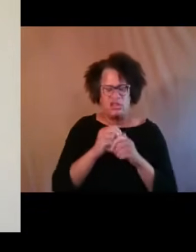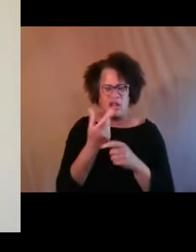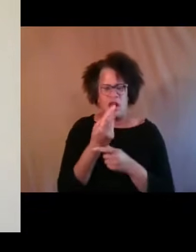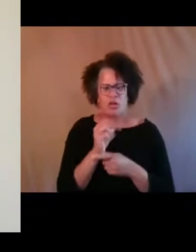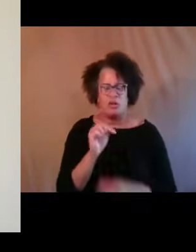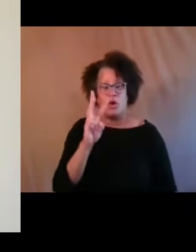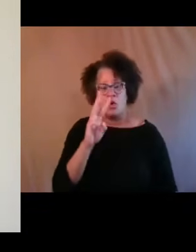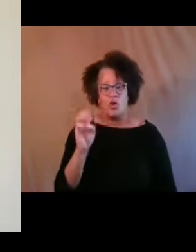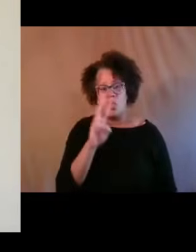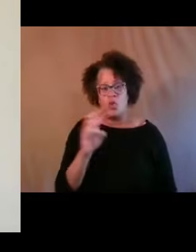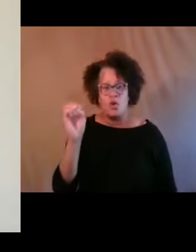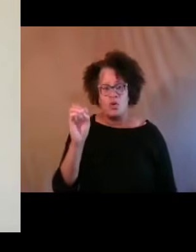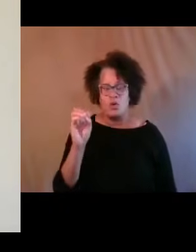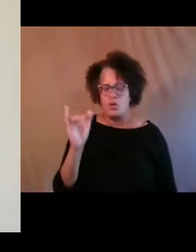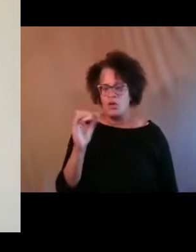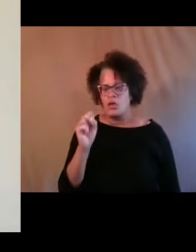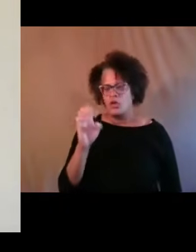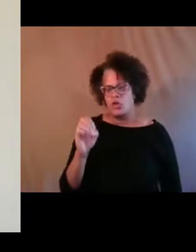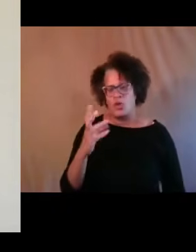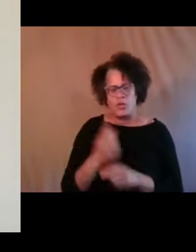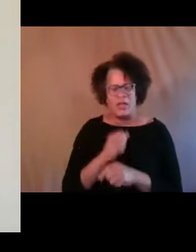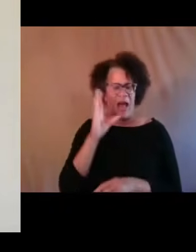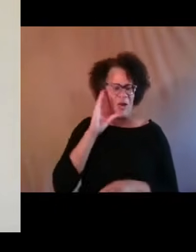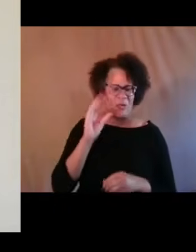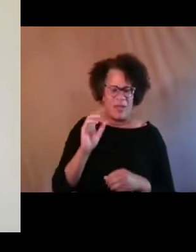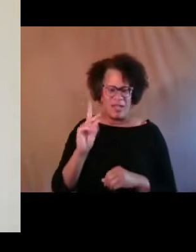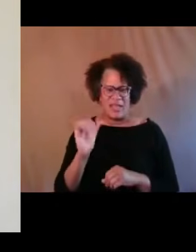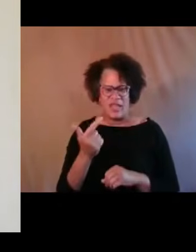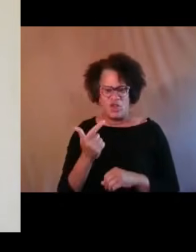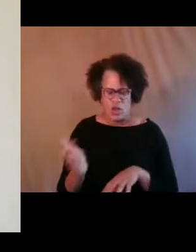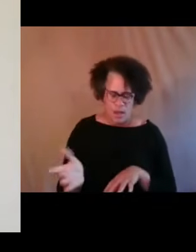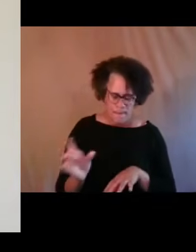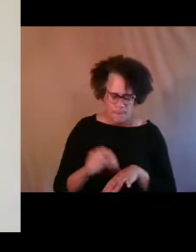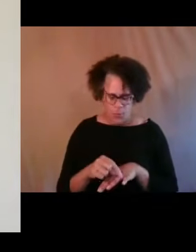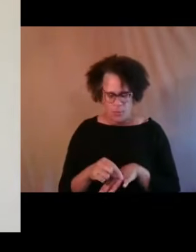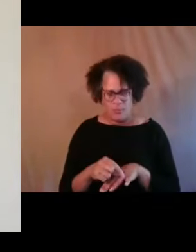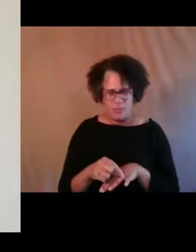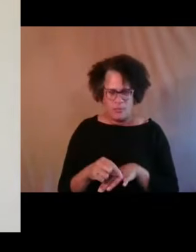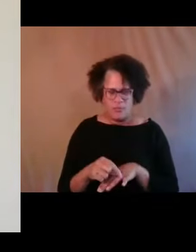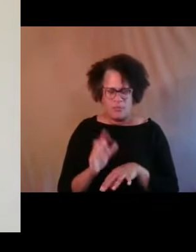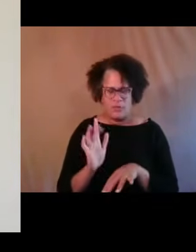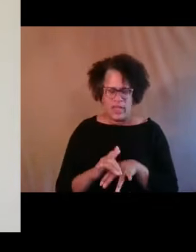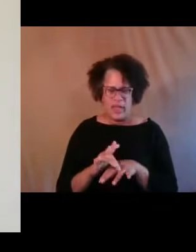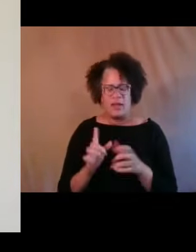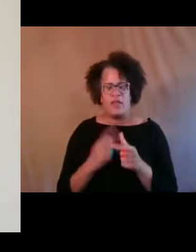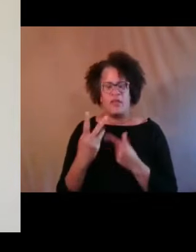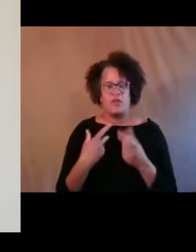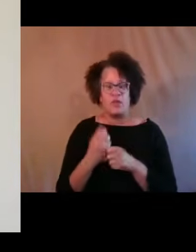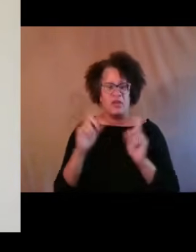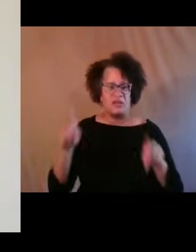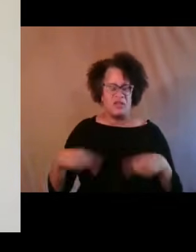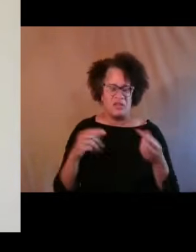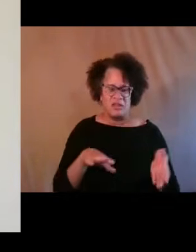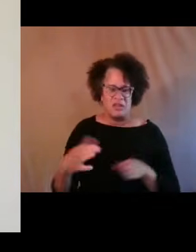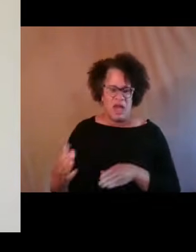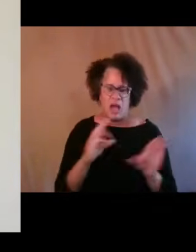Jozie got her man's EKGs tatted on her ring finger. 3 years since he crossed and you best believe,